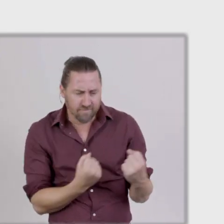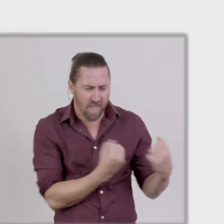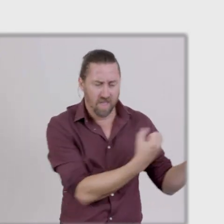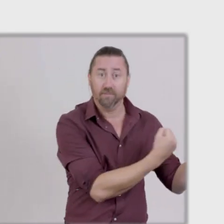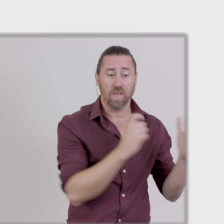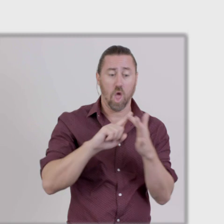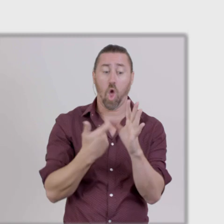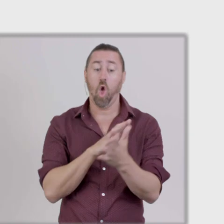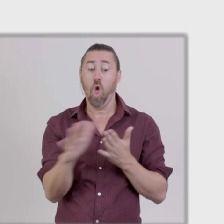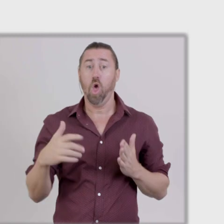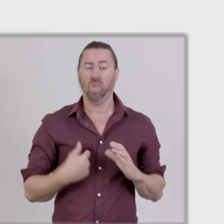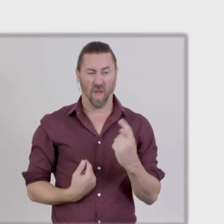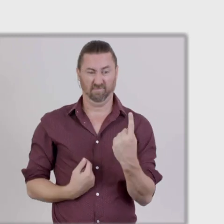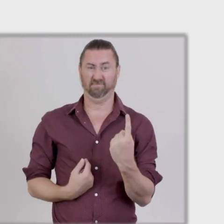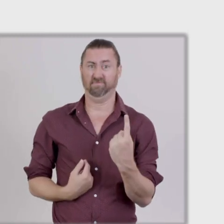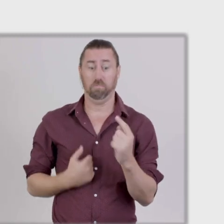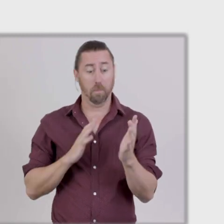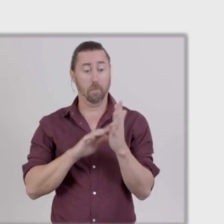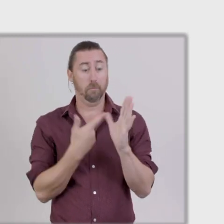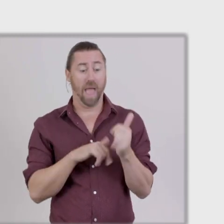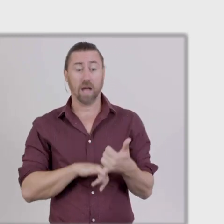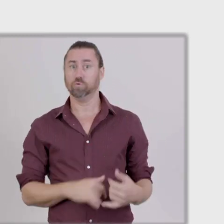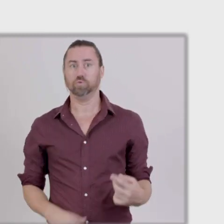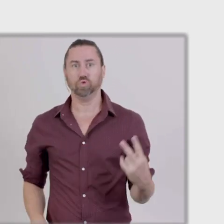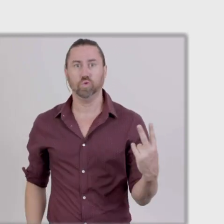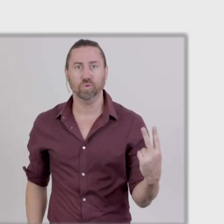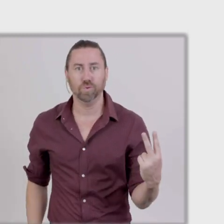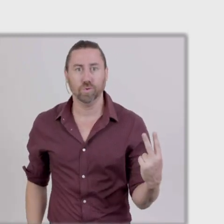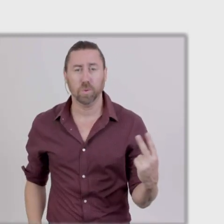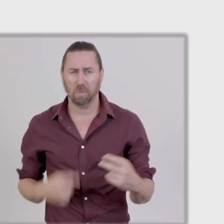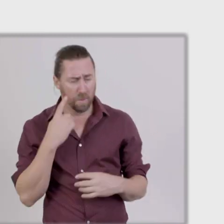Earth has one moon. Mars has two. We can see from the data,